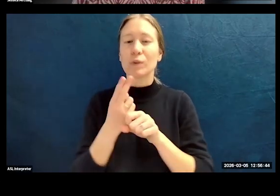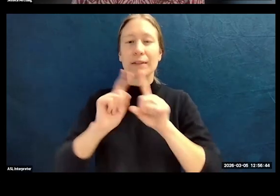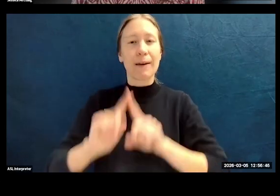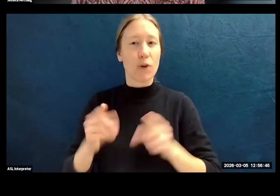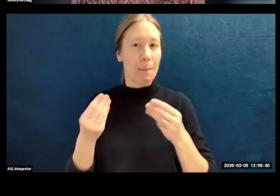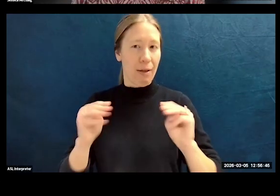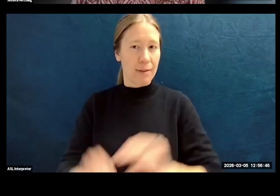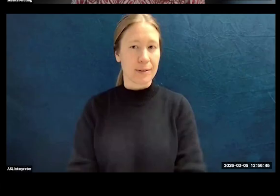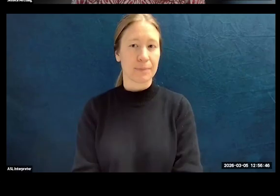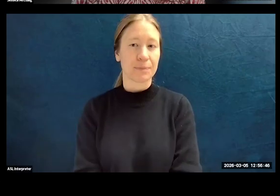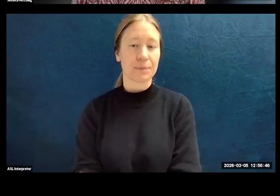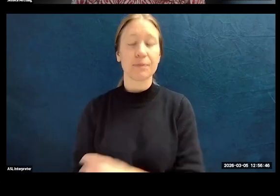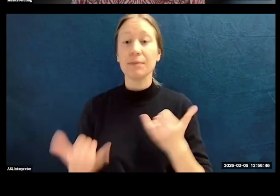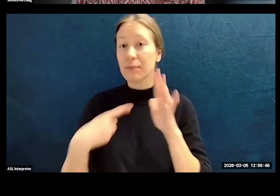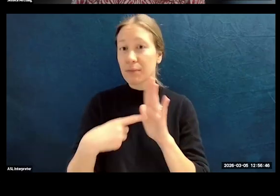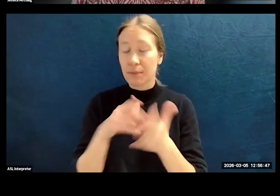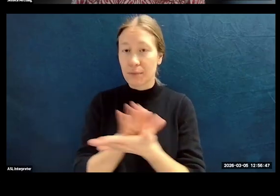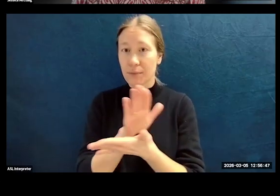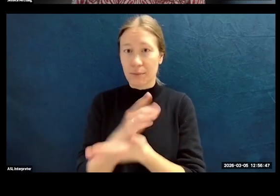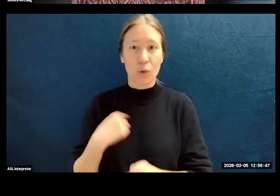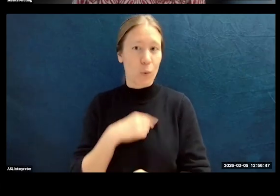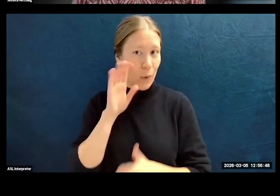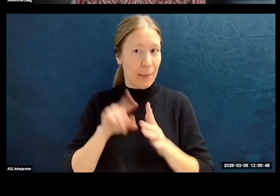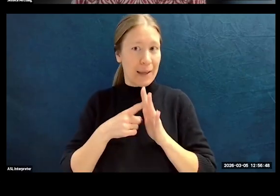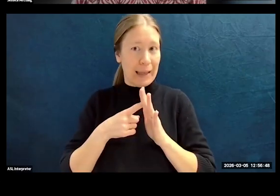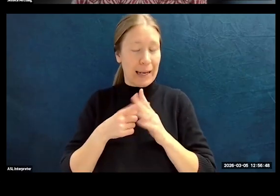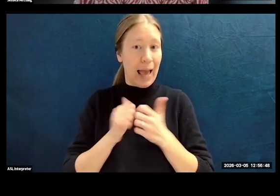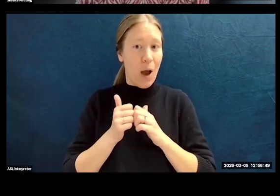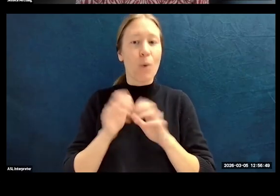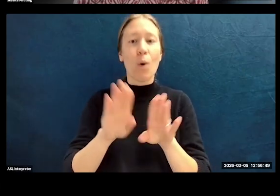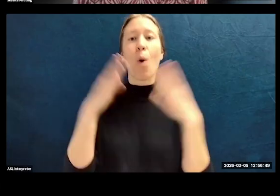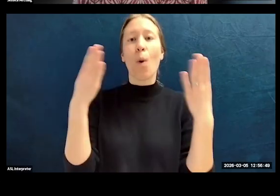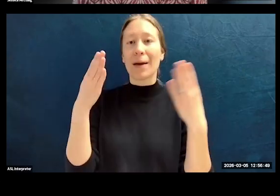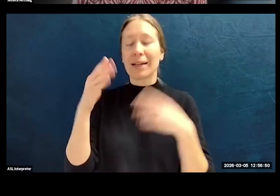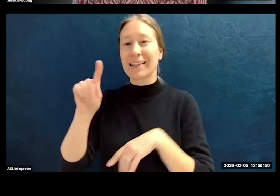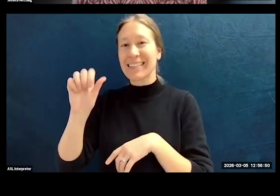In our sample document, we'll start by opening the Tags pane from the right side panel.